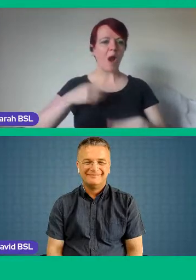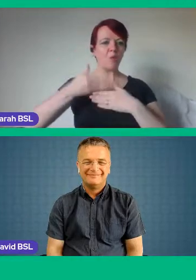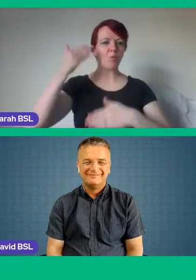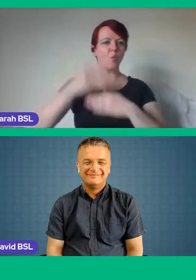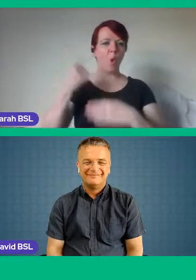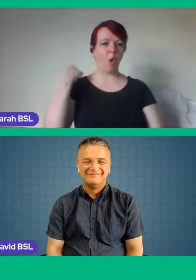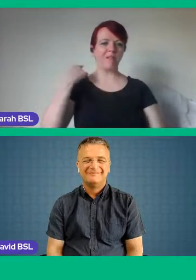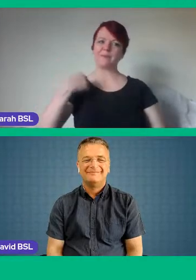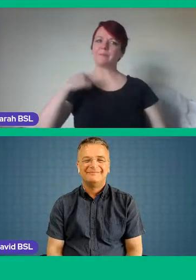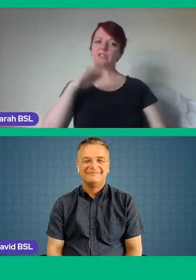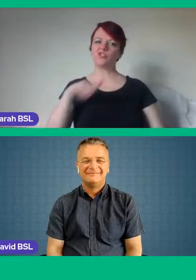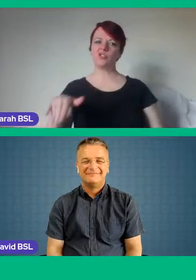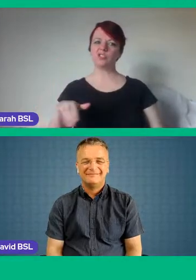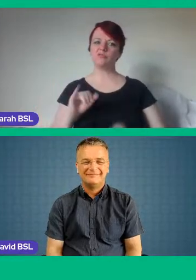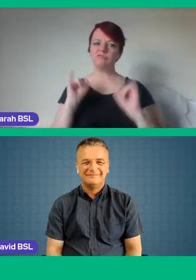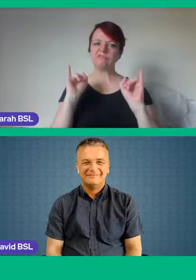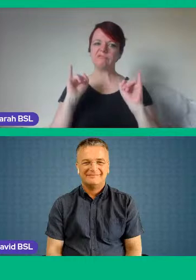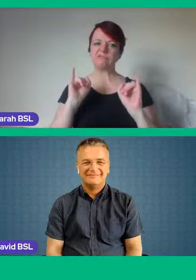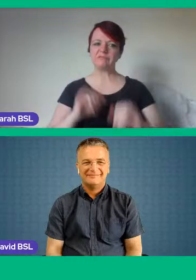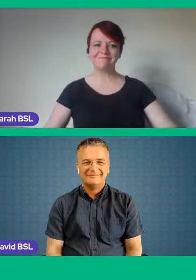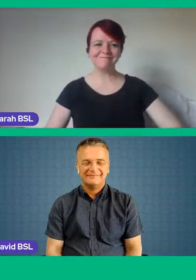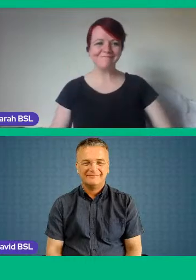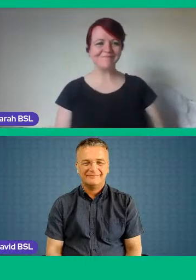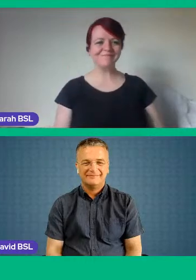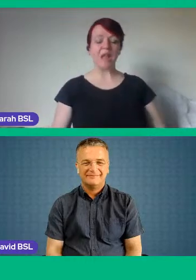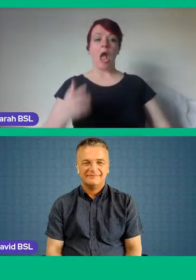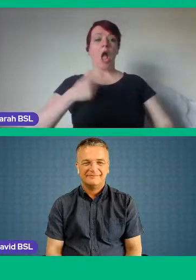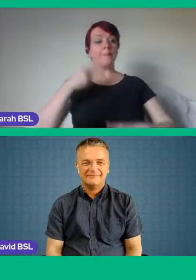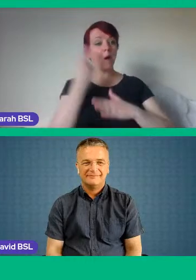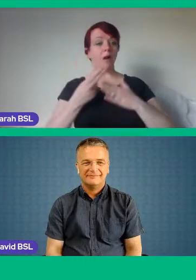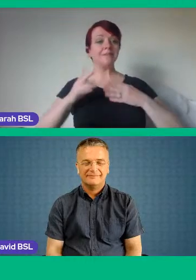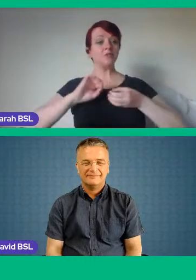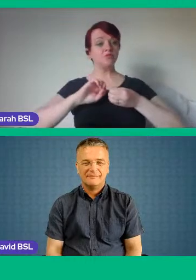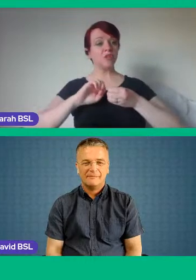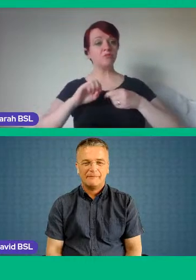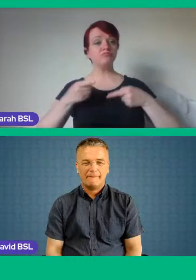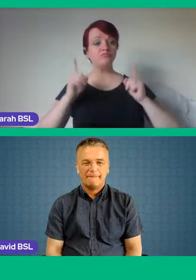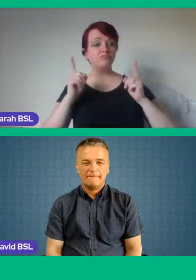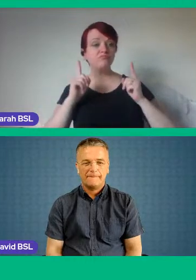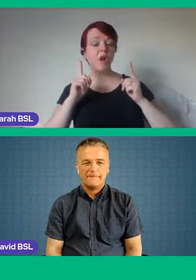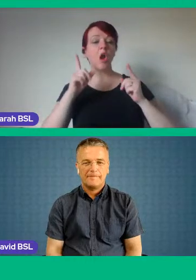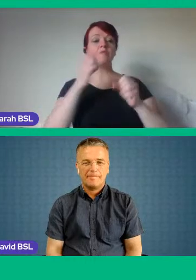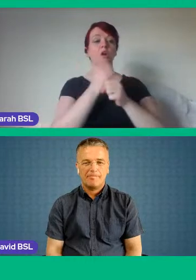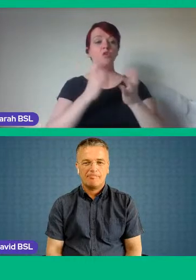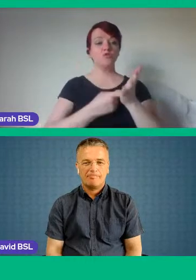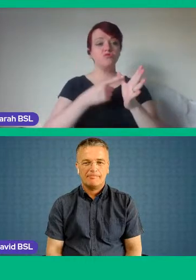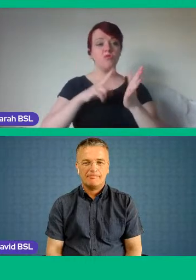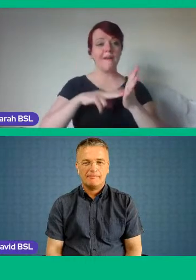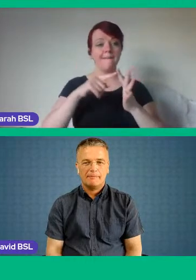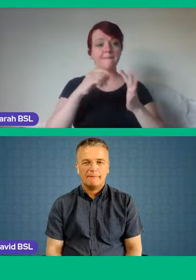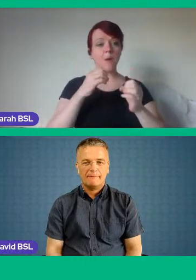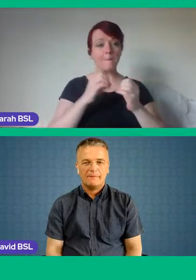of a very stained white wall but it is meant to be white. That is my children for you!